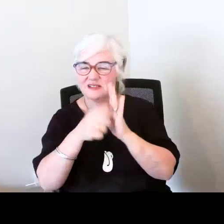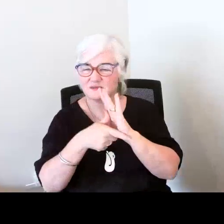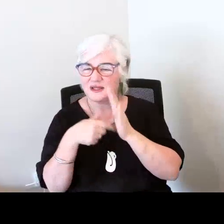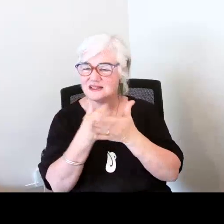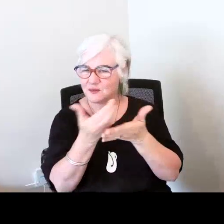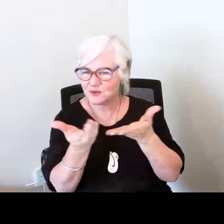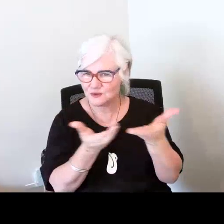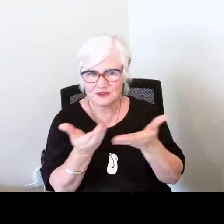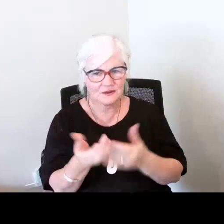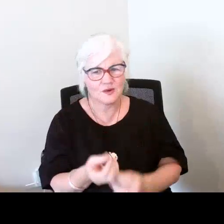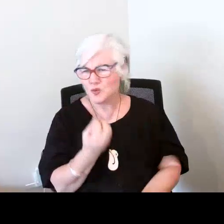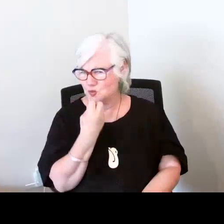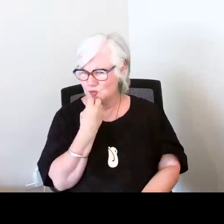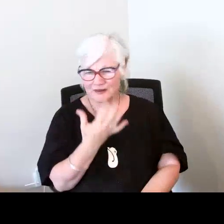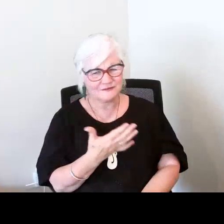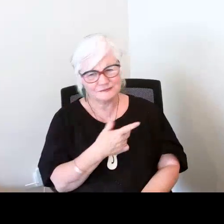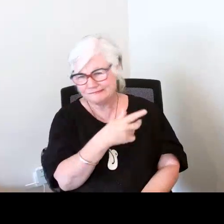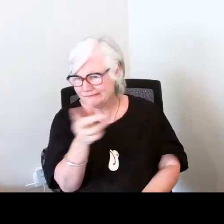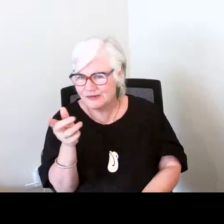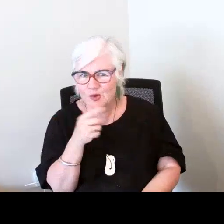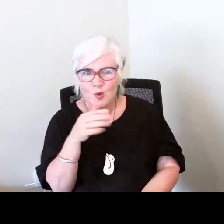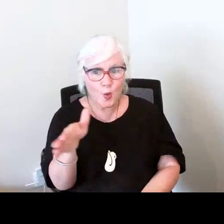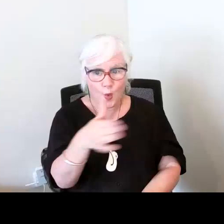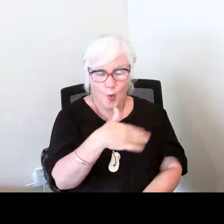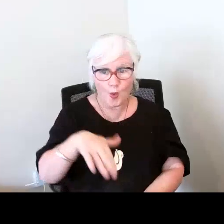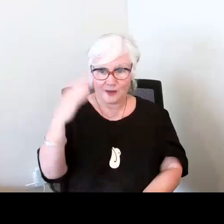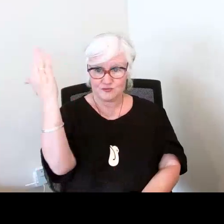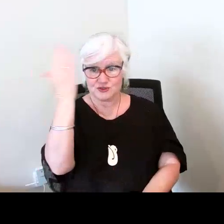Wonderful, truly wonderful having all our presenters here today, and